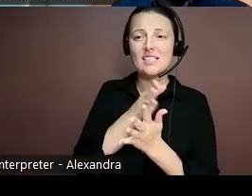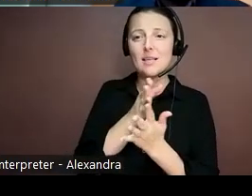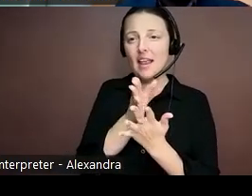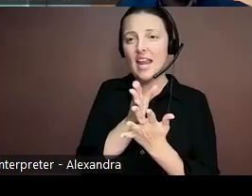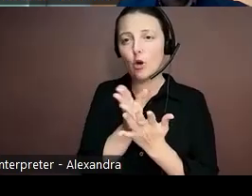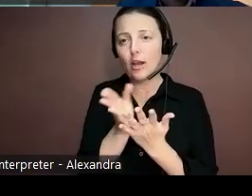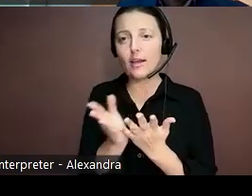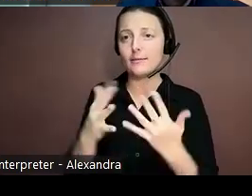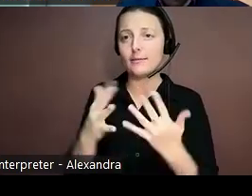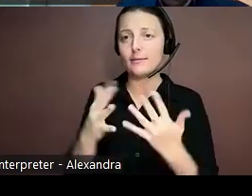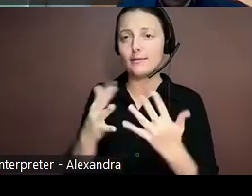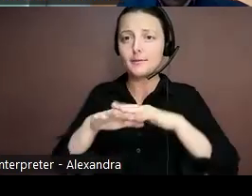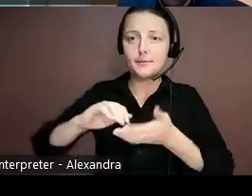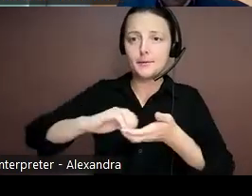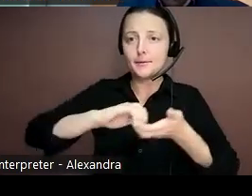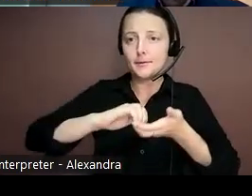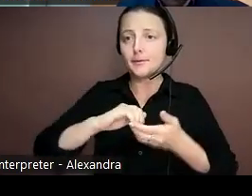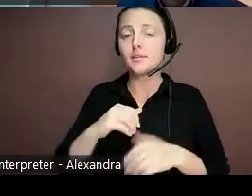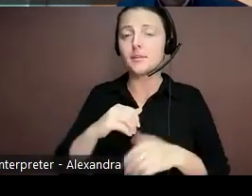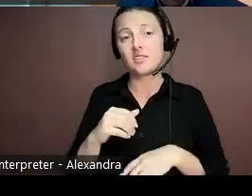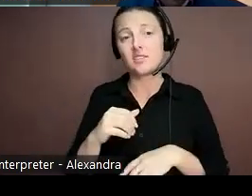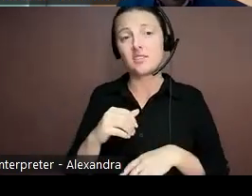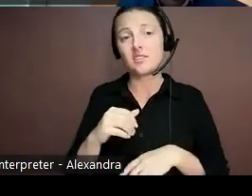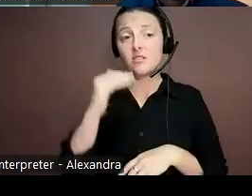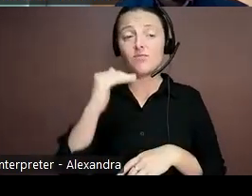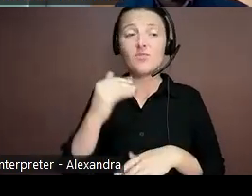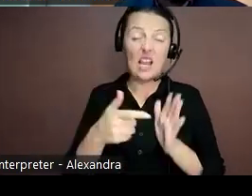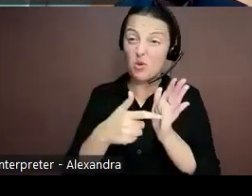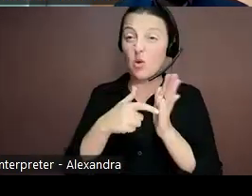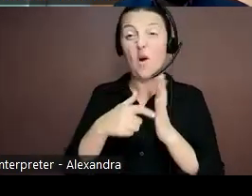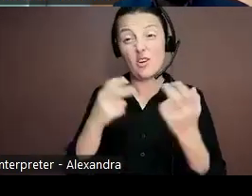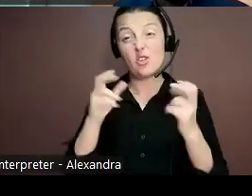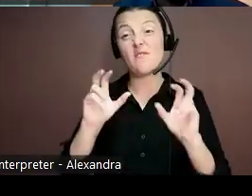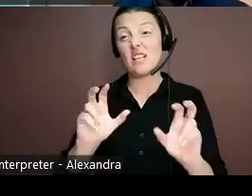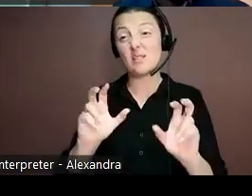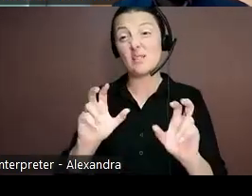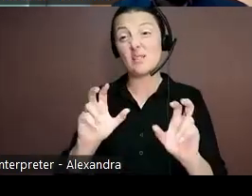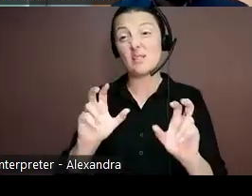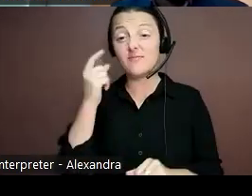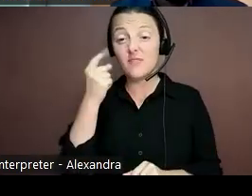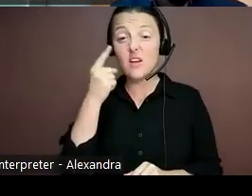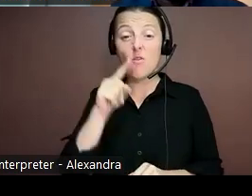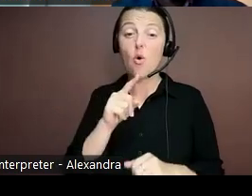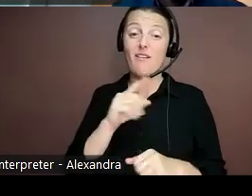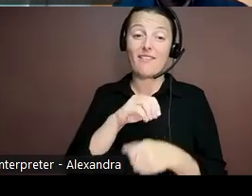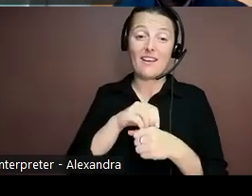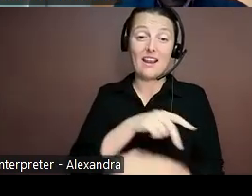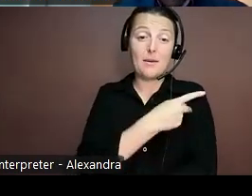Um and you know um it requires investment on the impatient units in program development uh